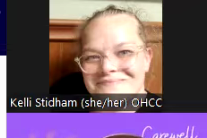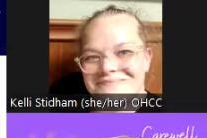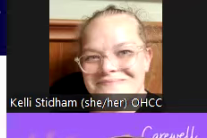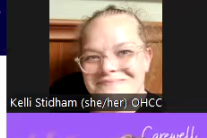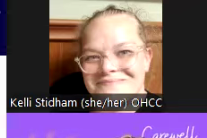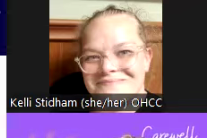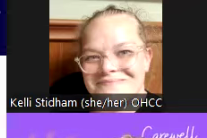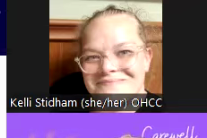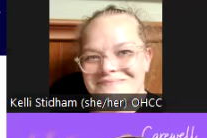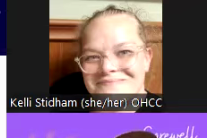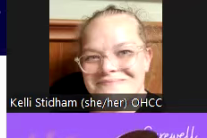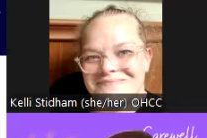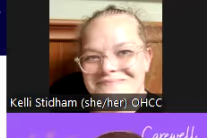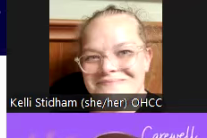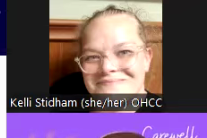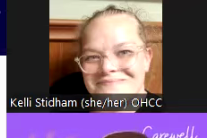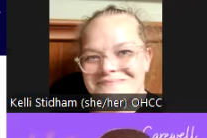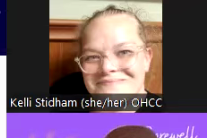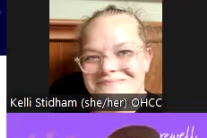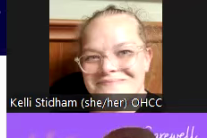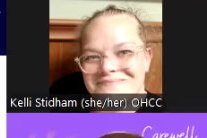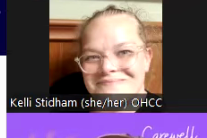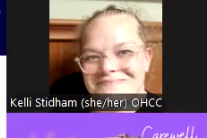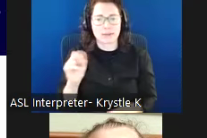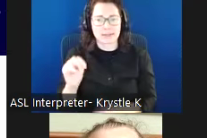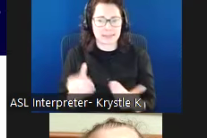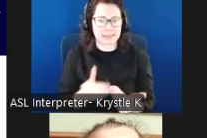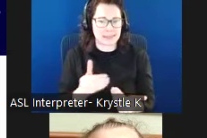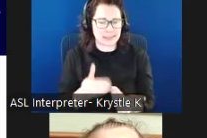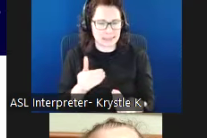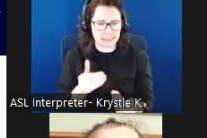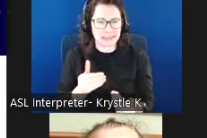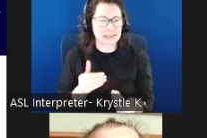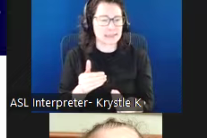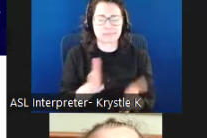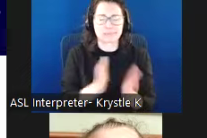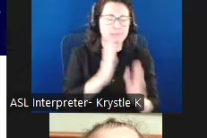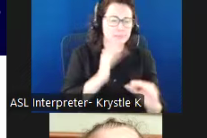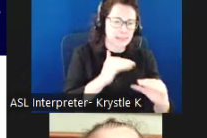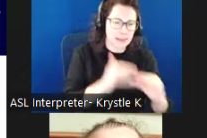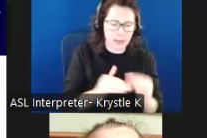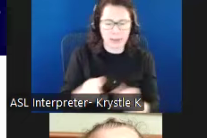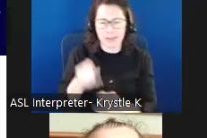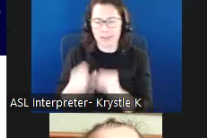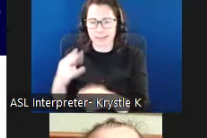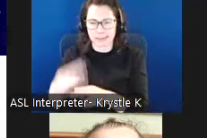to a website. And the login is very easy. It just asks you for your email